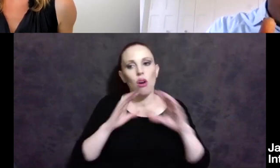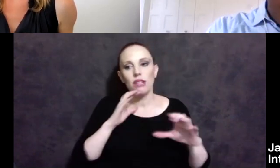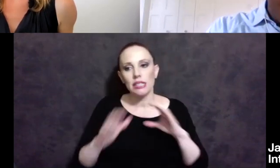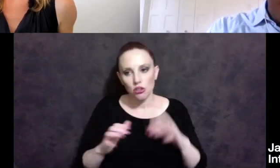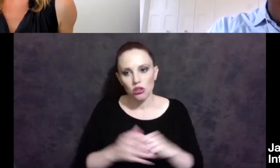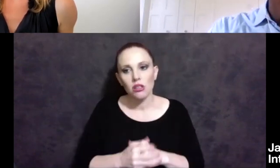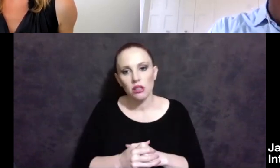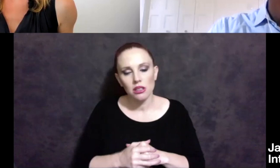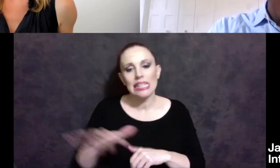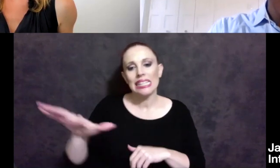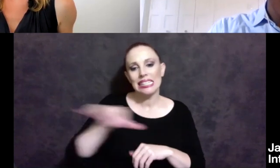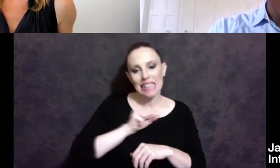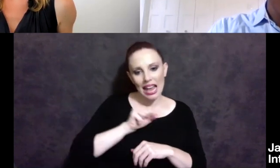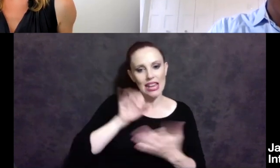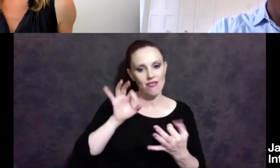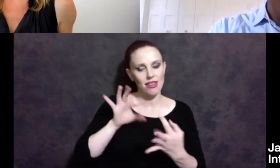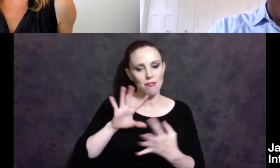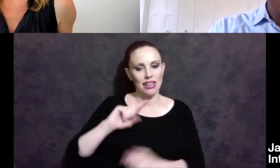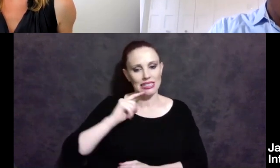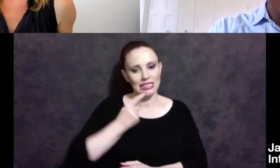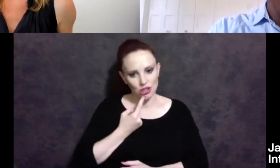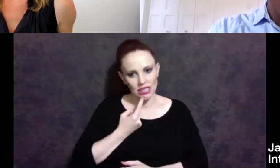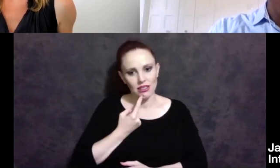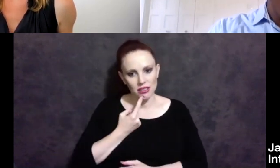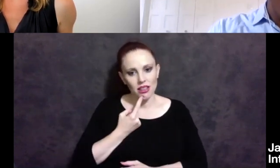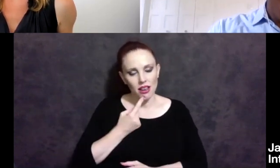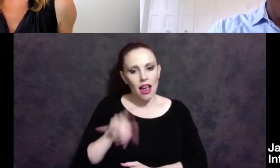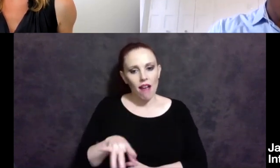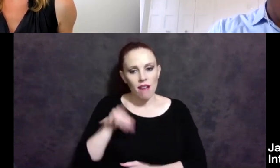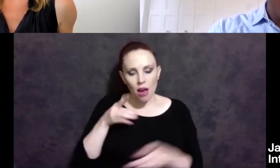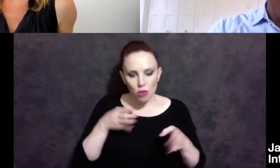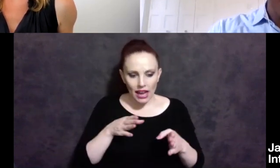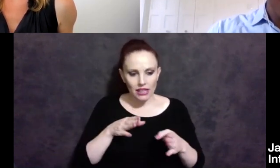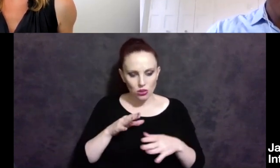take that feedback very seriously and find ways to implement that in the workplace that